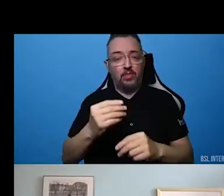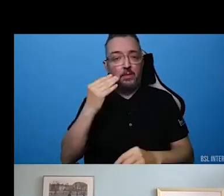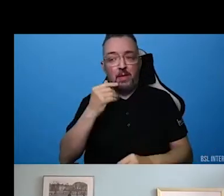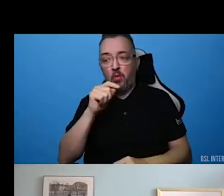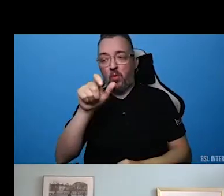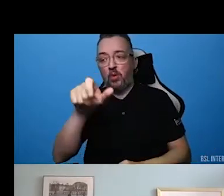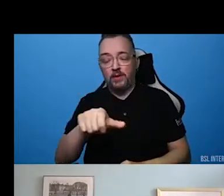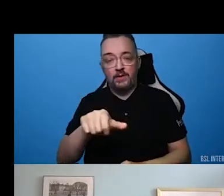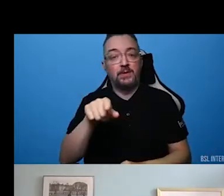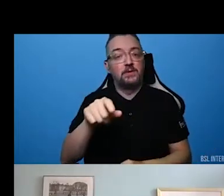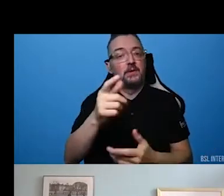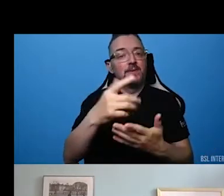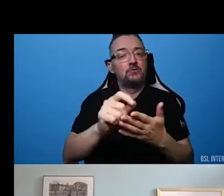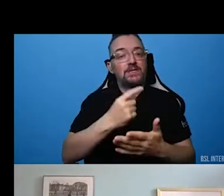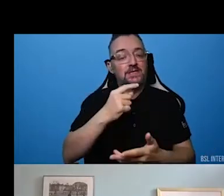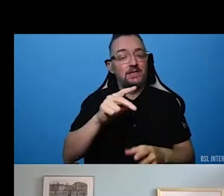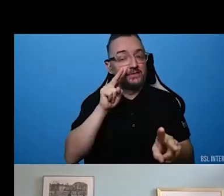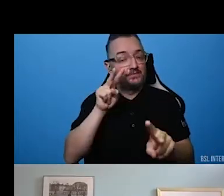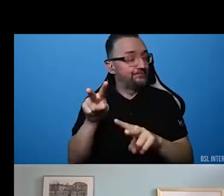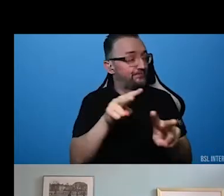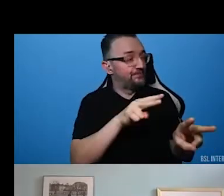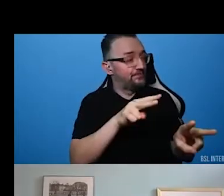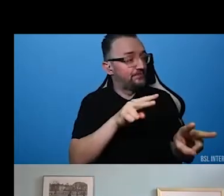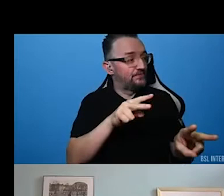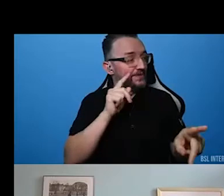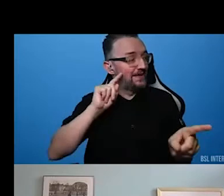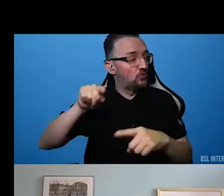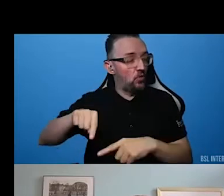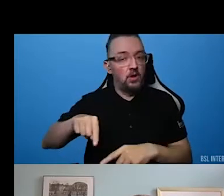So Steiner writes, turning a blind eye also contains a kind of a degree of ambiguity